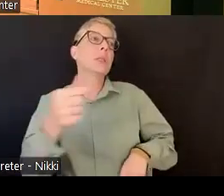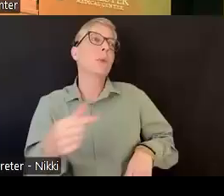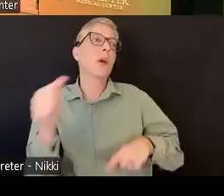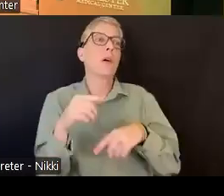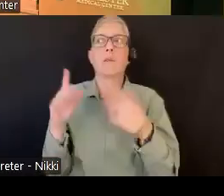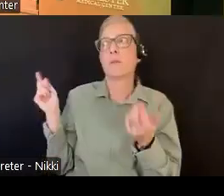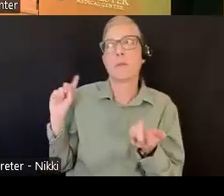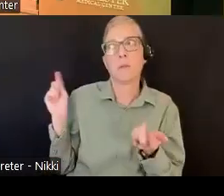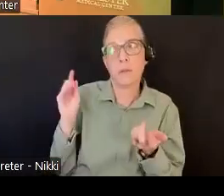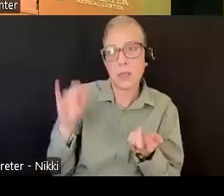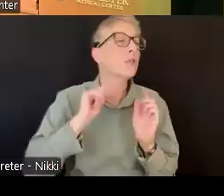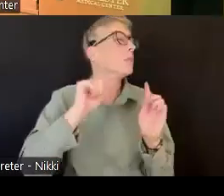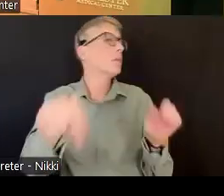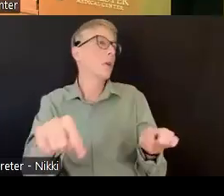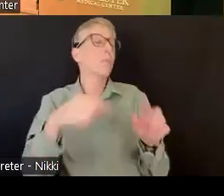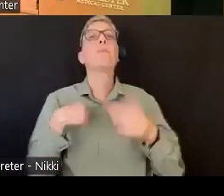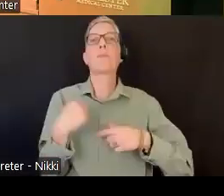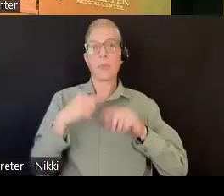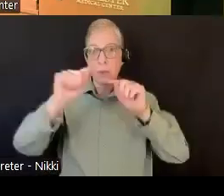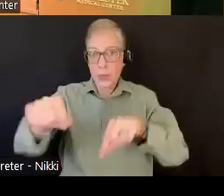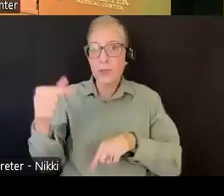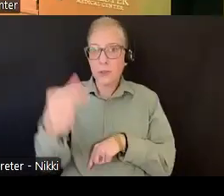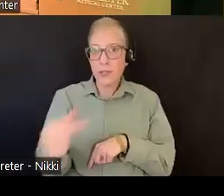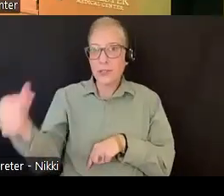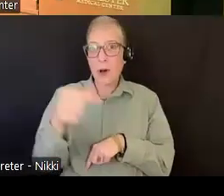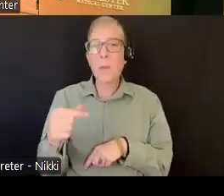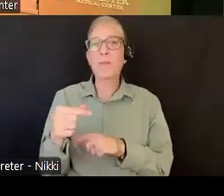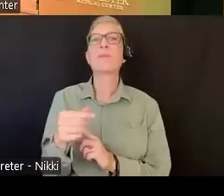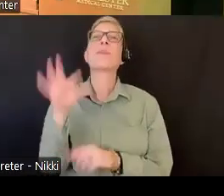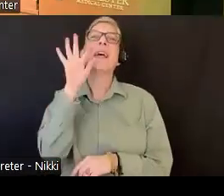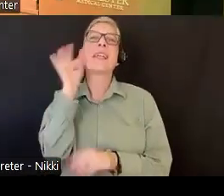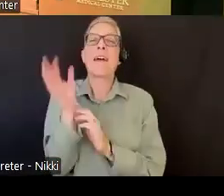go down to Greensboro and go to the catfish capital of Alabama. and they introduced me to